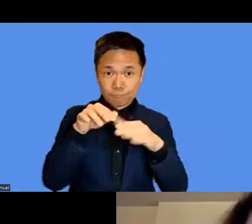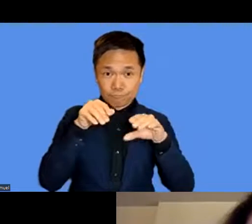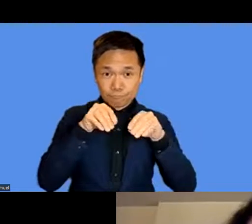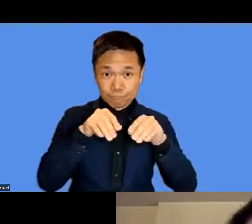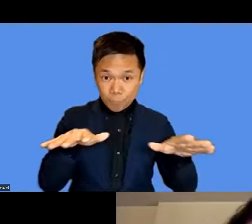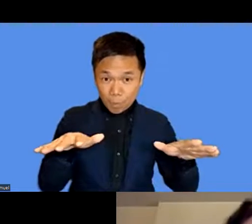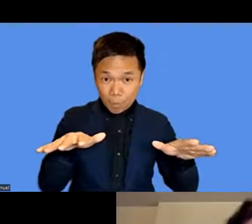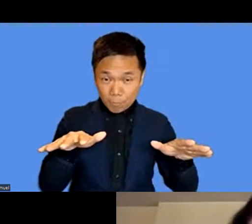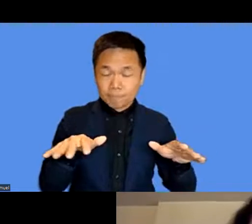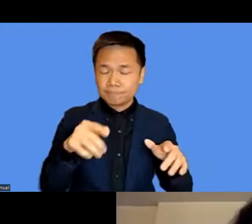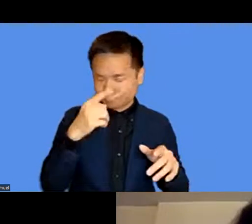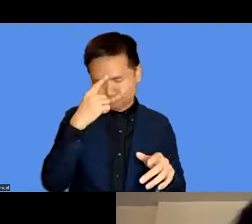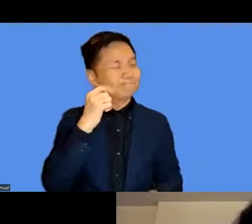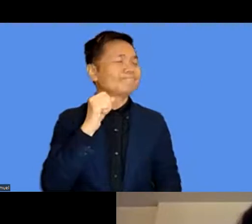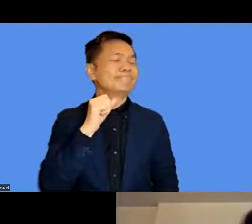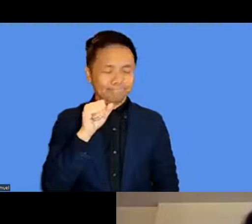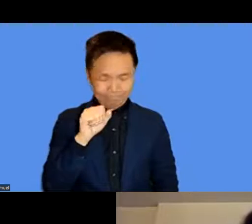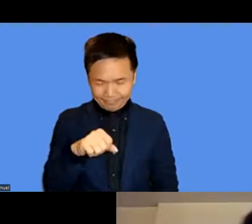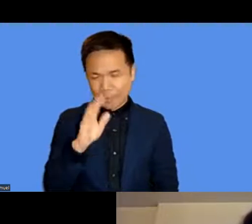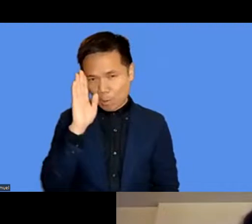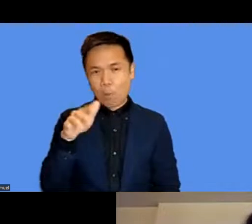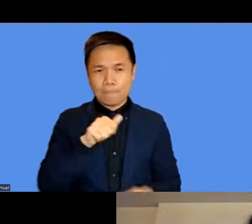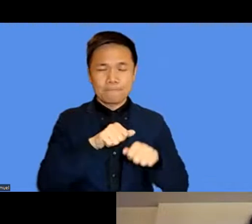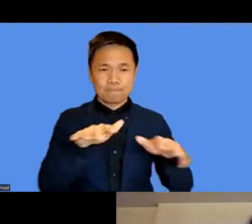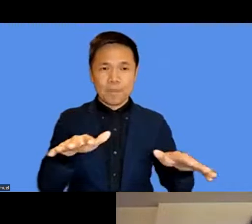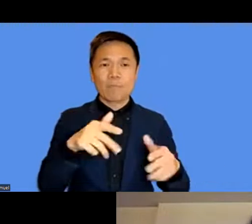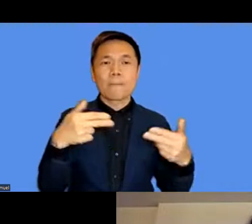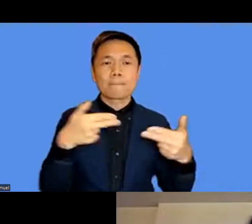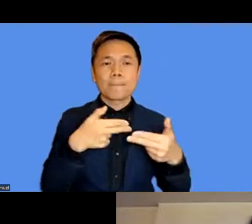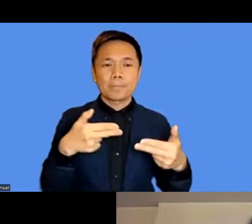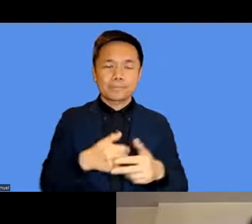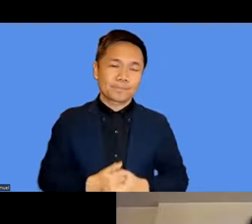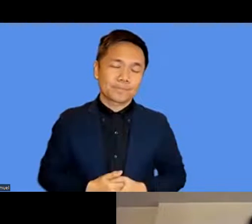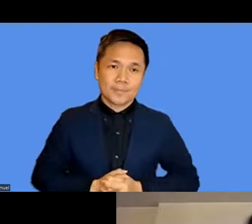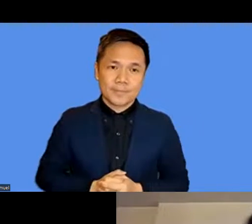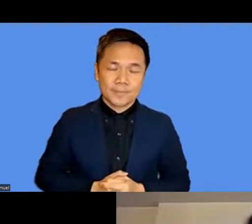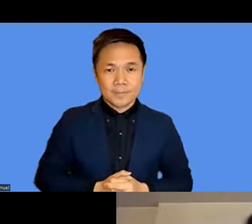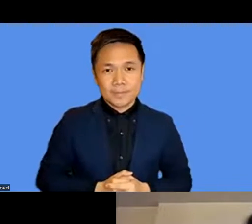And I will mention now that, remember, we are recording this, and